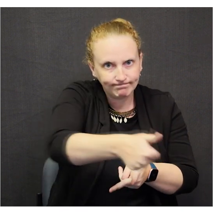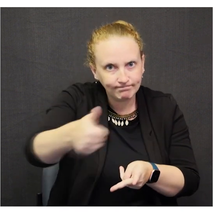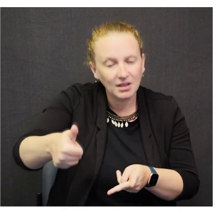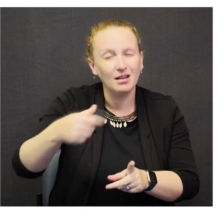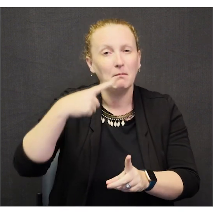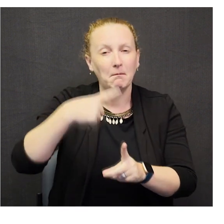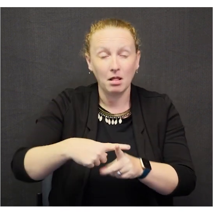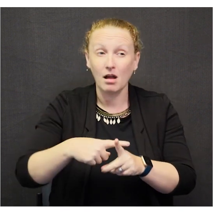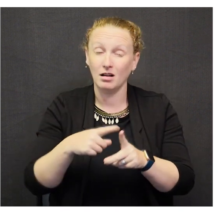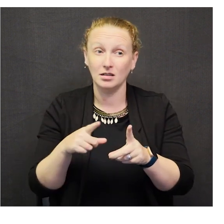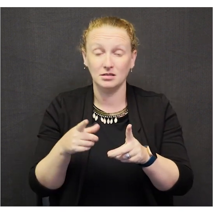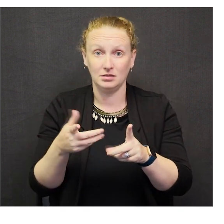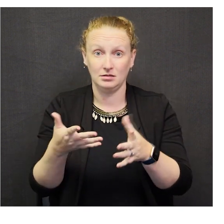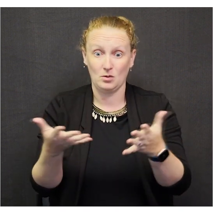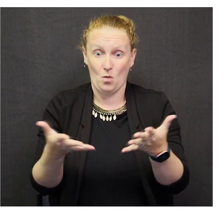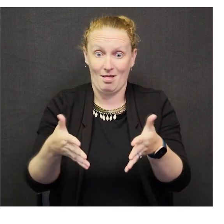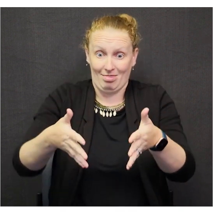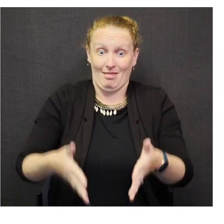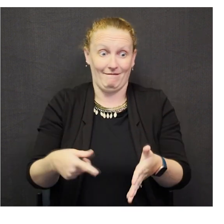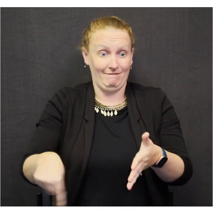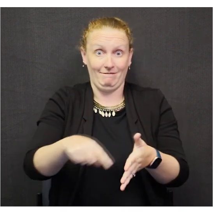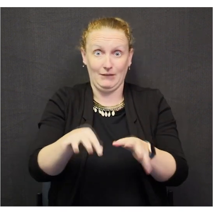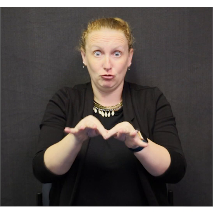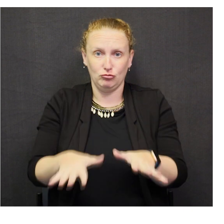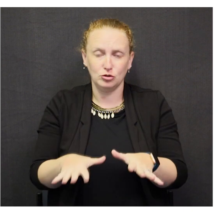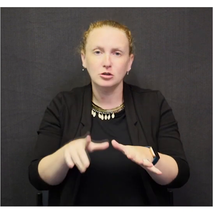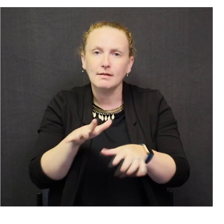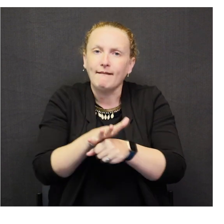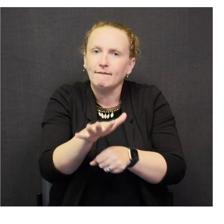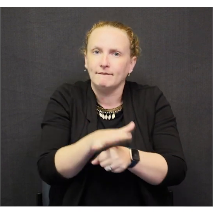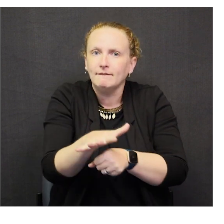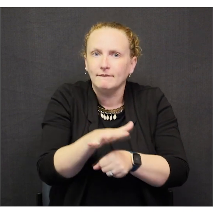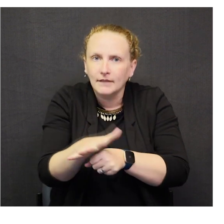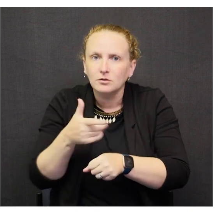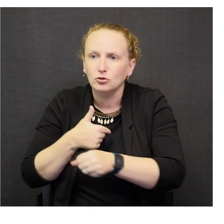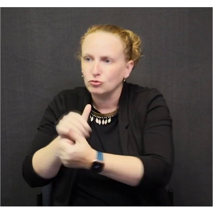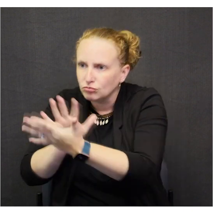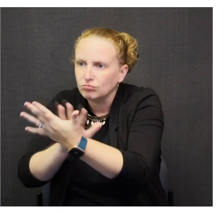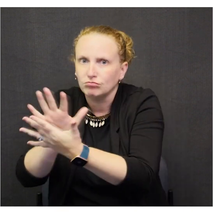interpreters remaining and that the people that shows to stay on campus felt comfortable